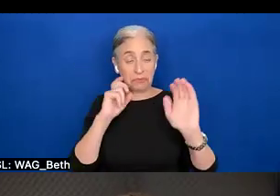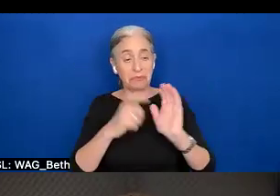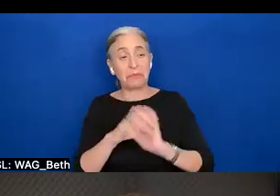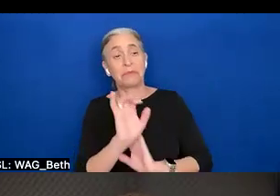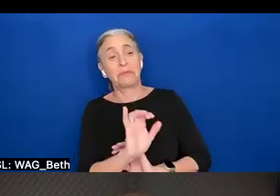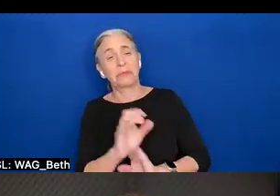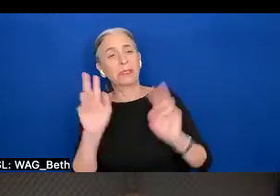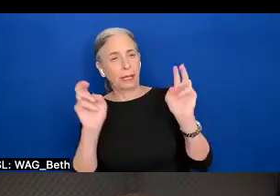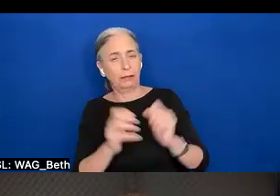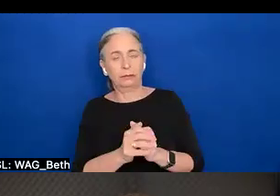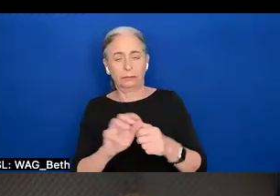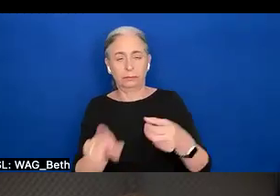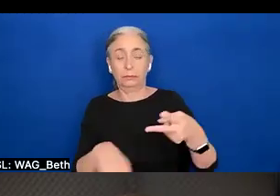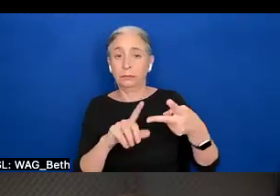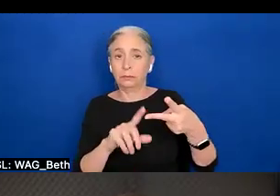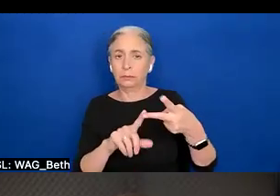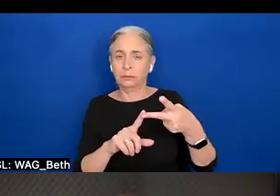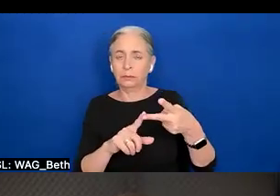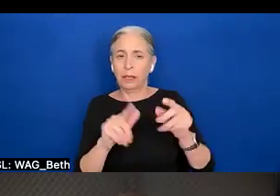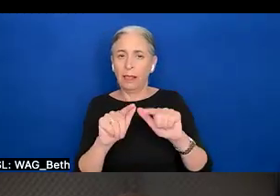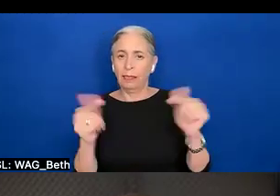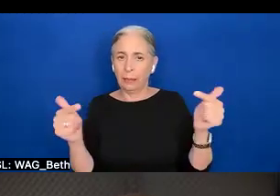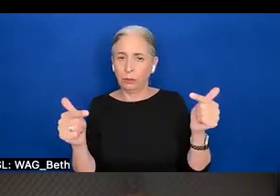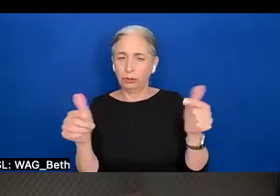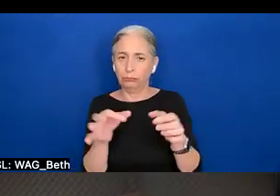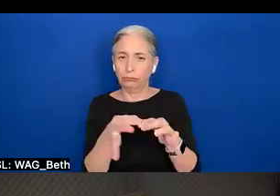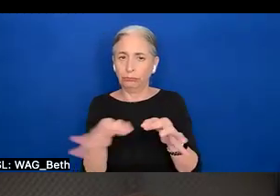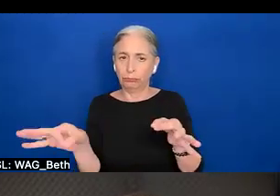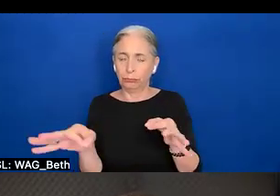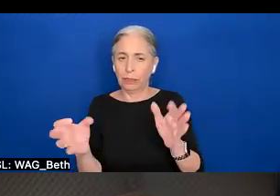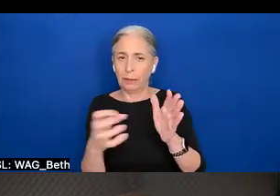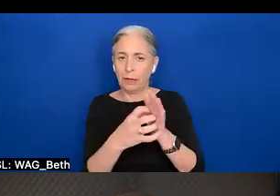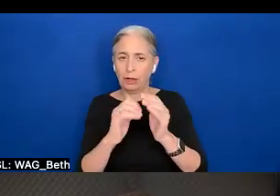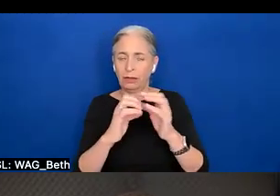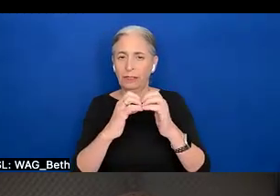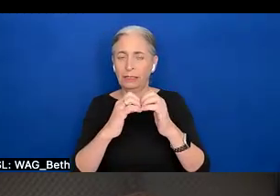Then there is something about language. It's the paragraph separated from the rest.